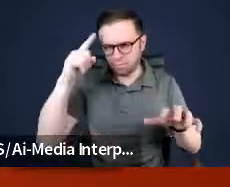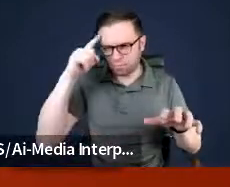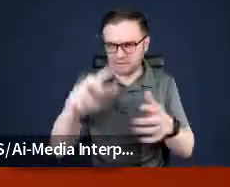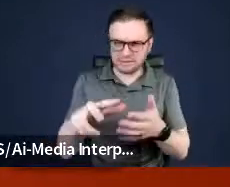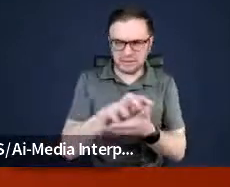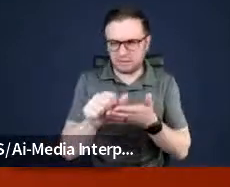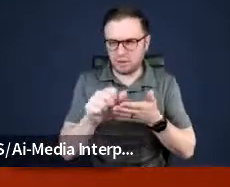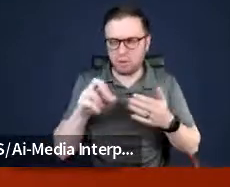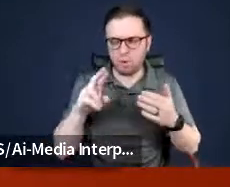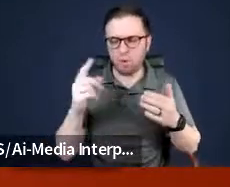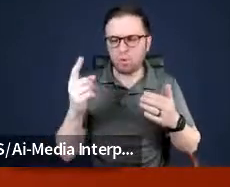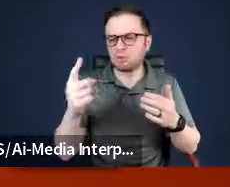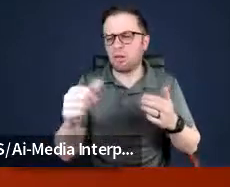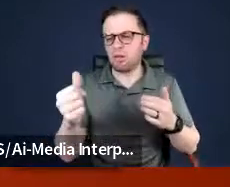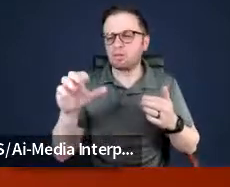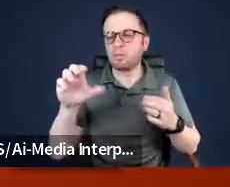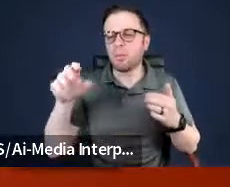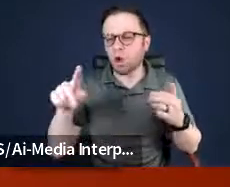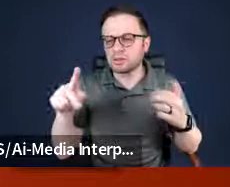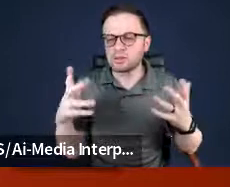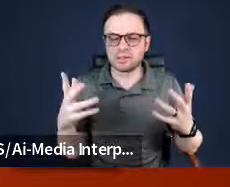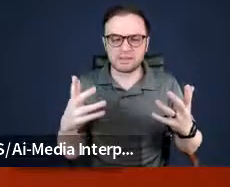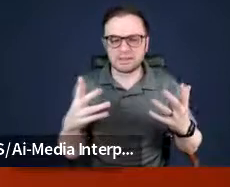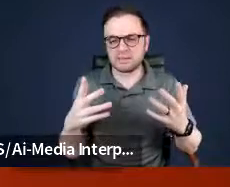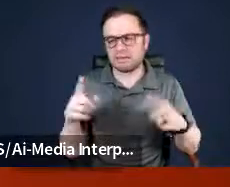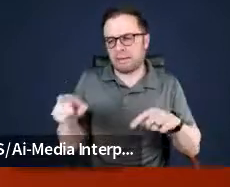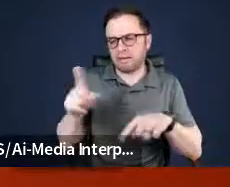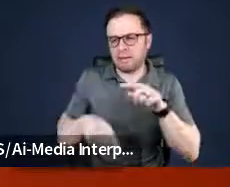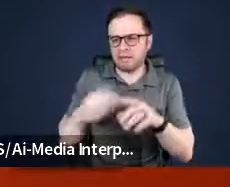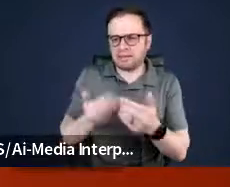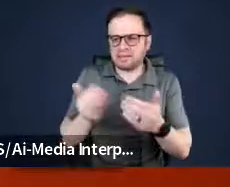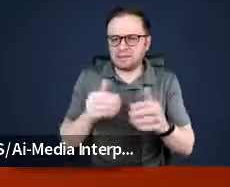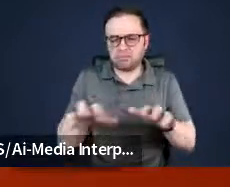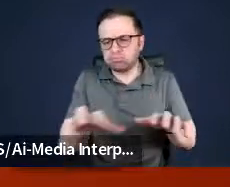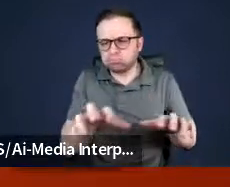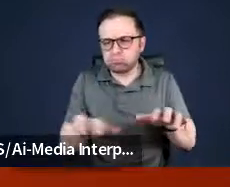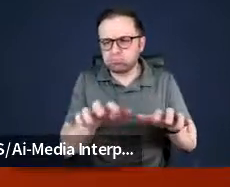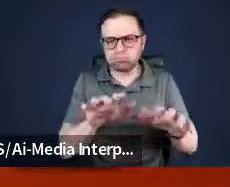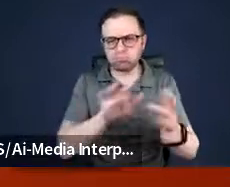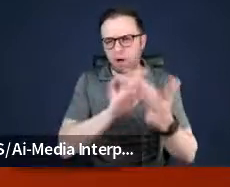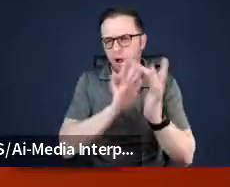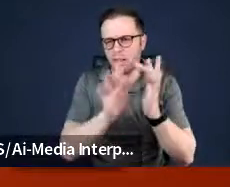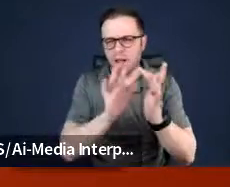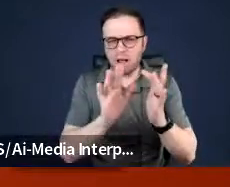definitely impact digital accessibility. Fine motor challenges, things like cerebral palsy, maybe a traumatic brain injury or another physical condition that